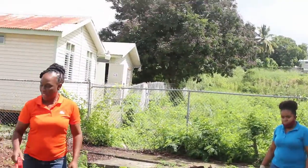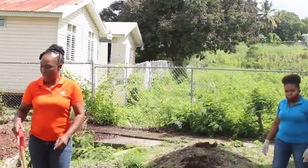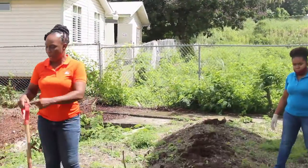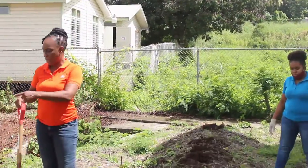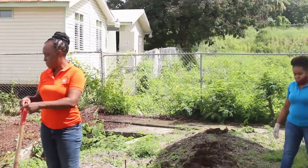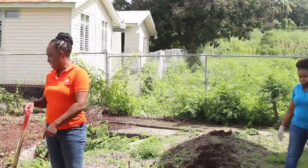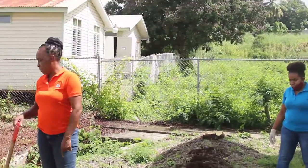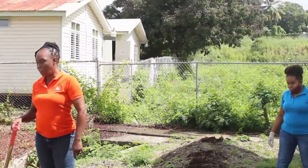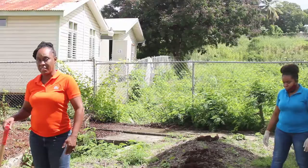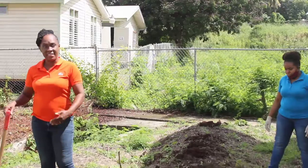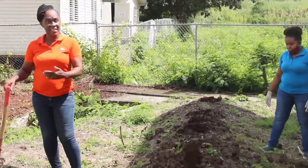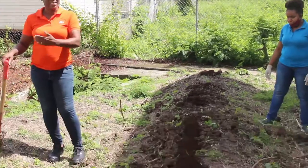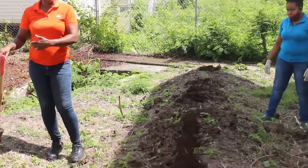i like this bed because it's in the sun